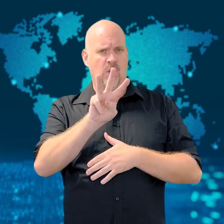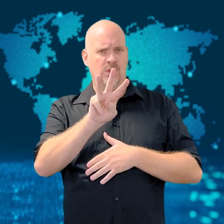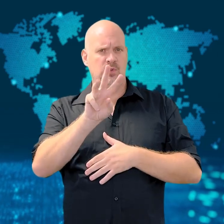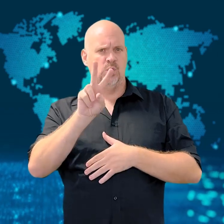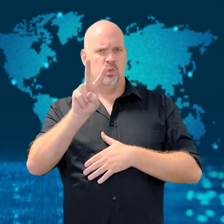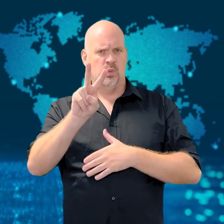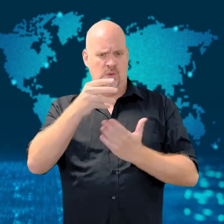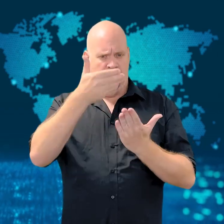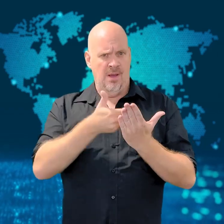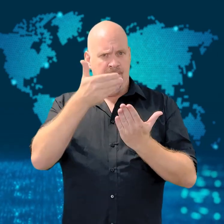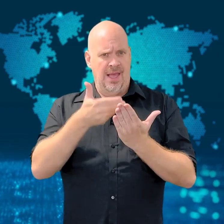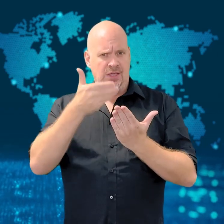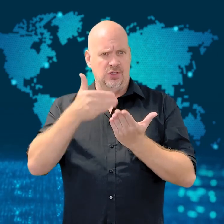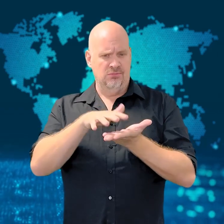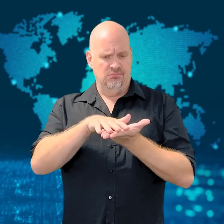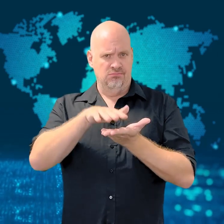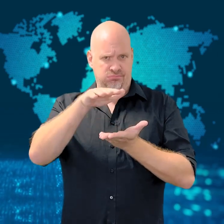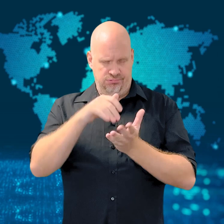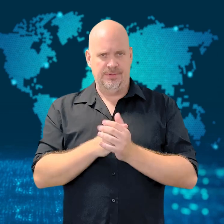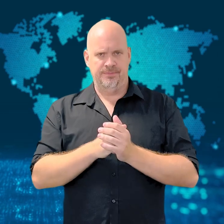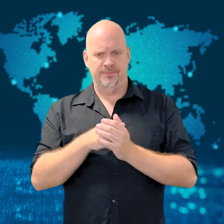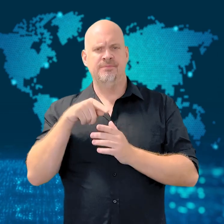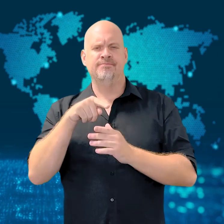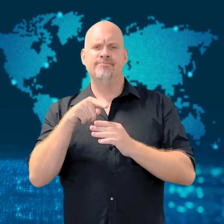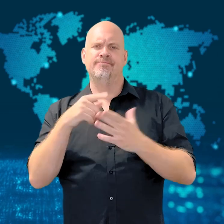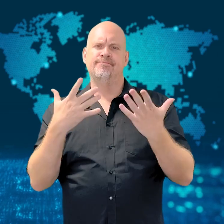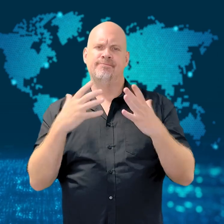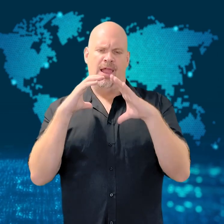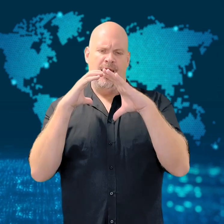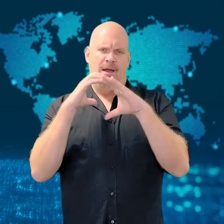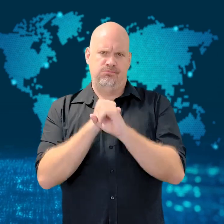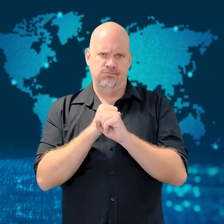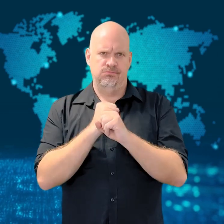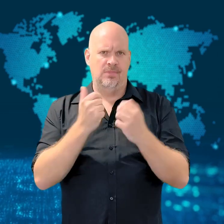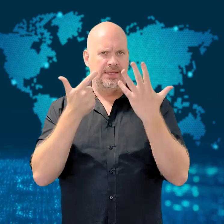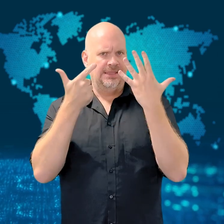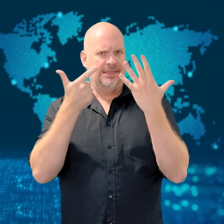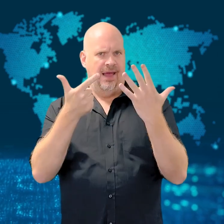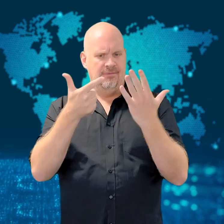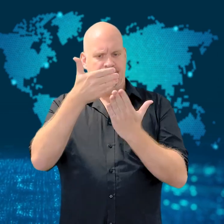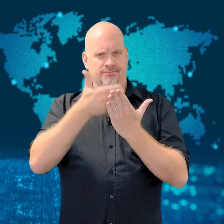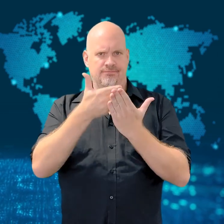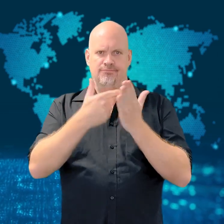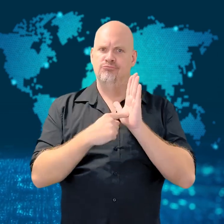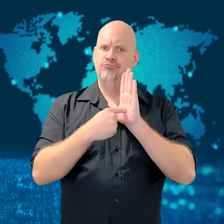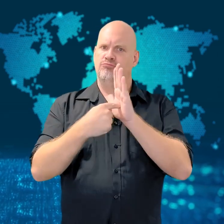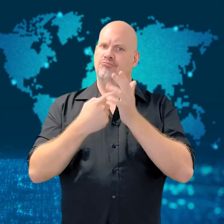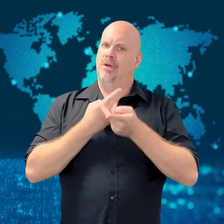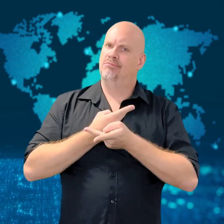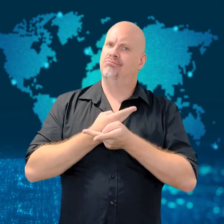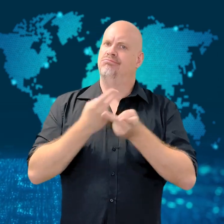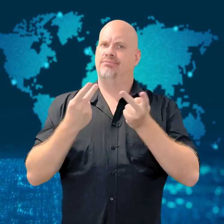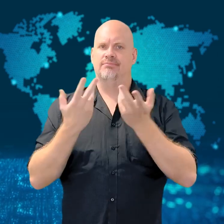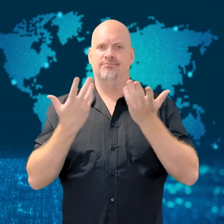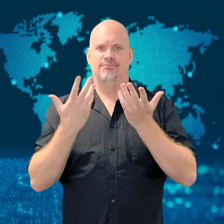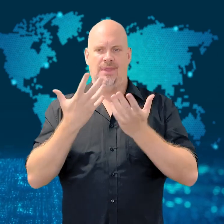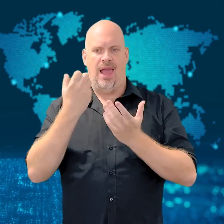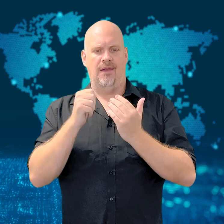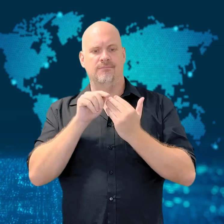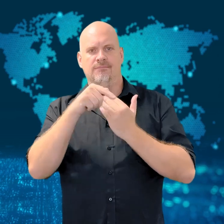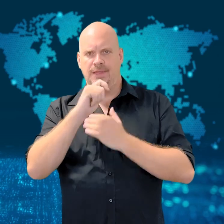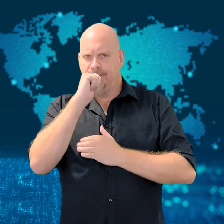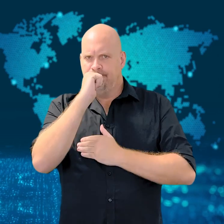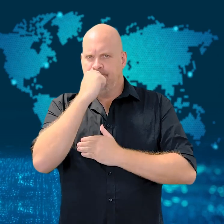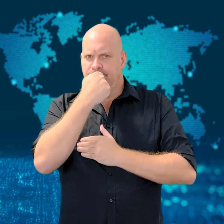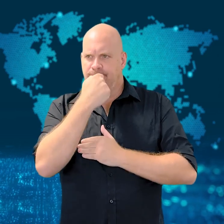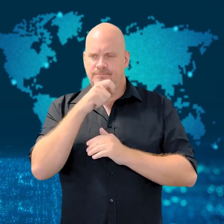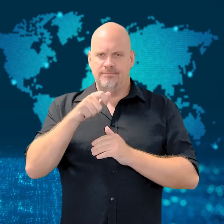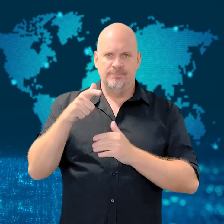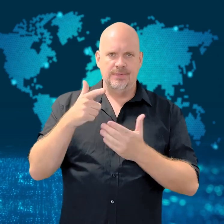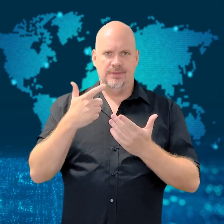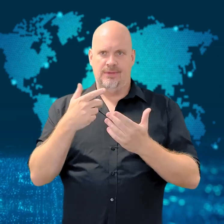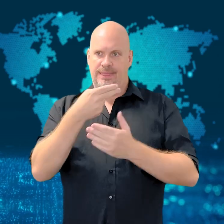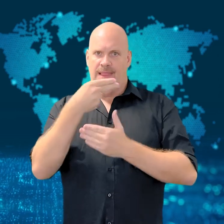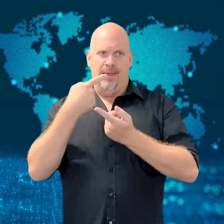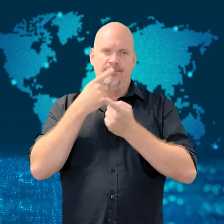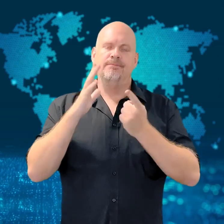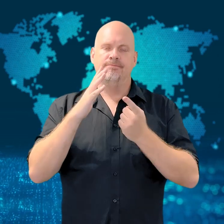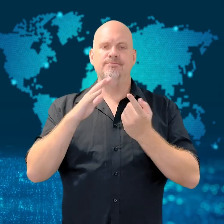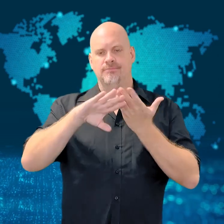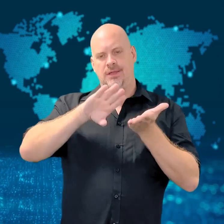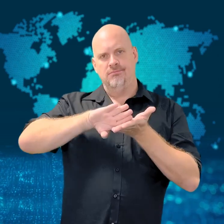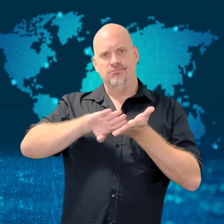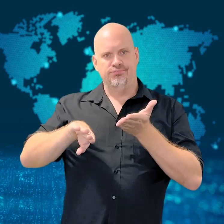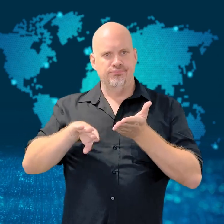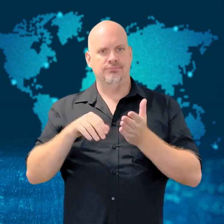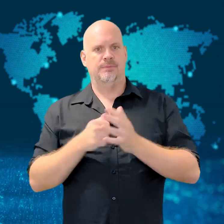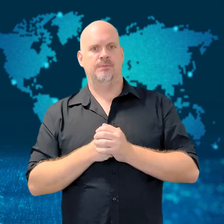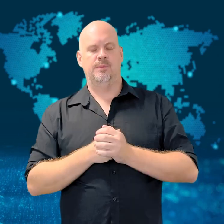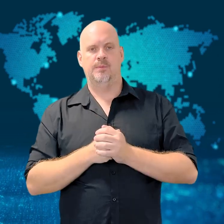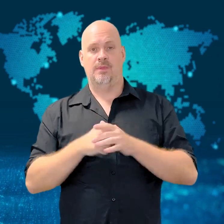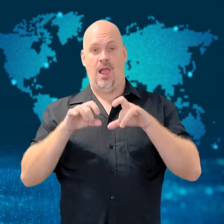A seven-page summary will be released due to privacy concerns.